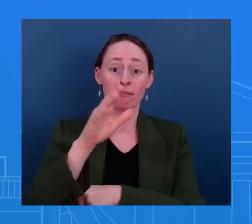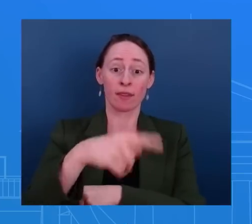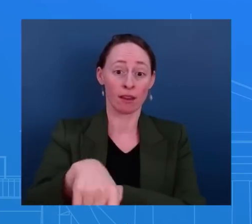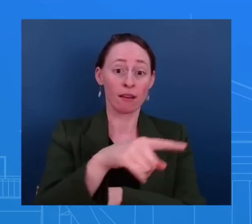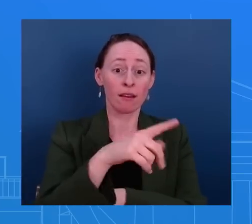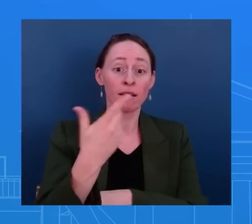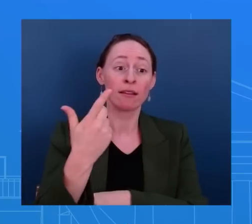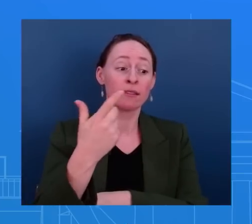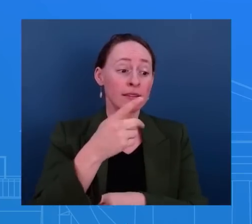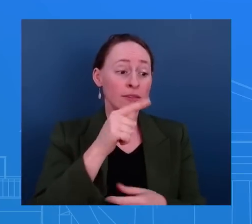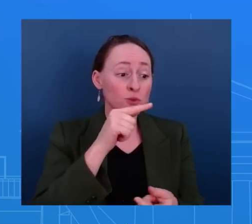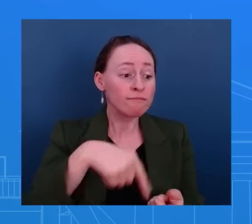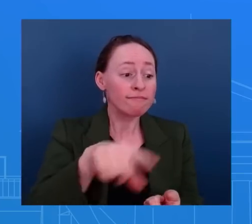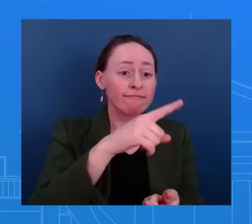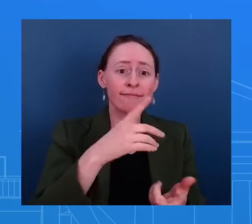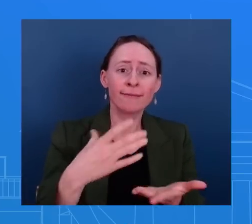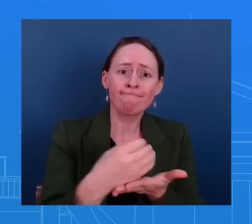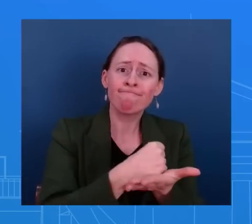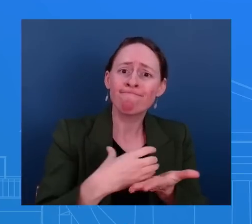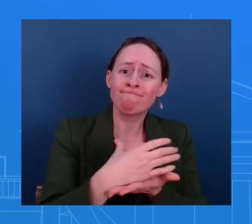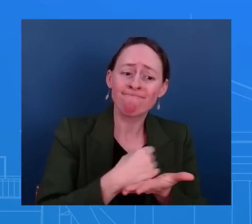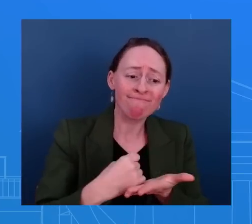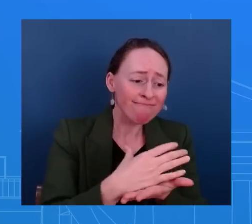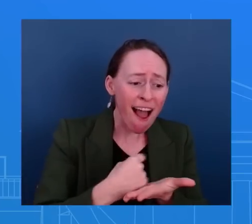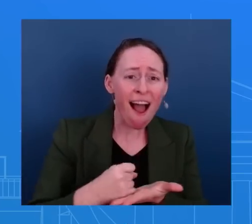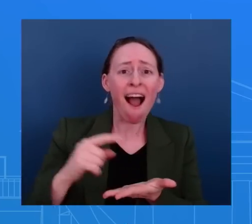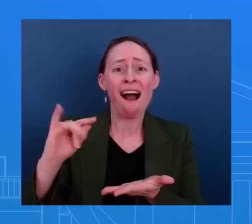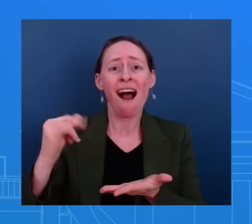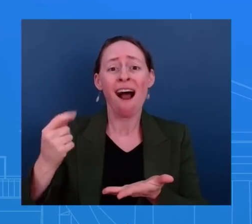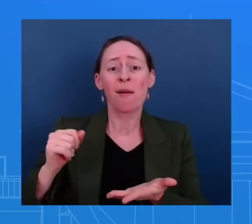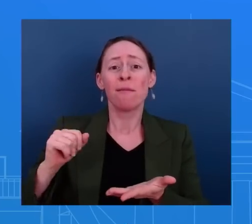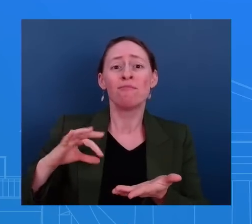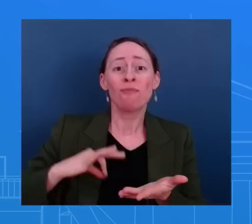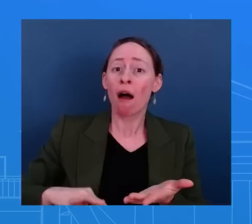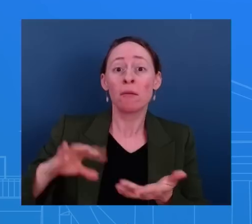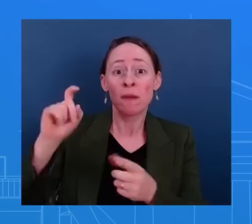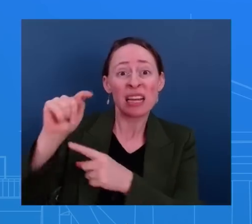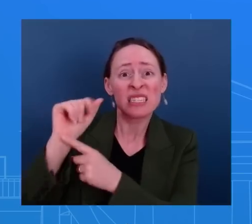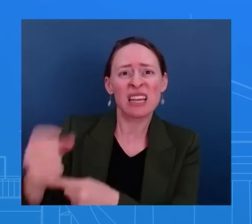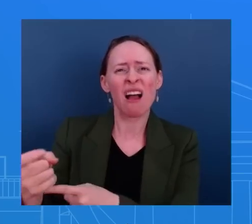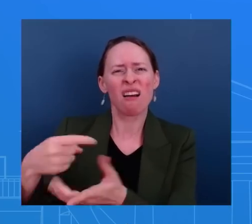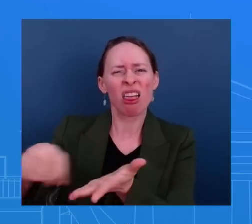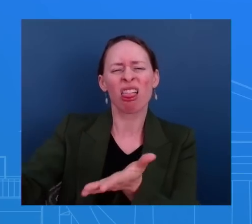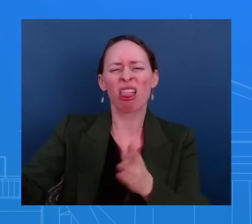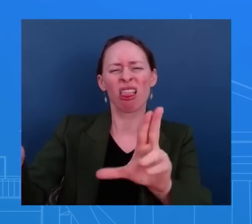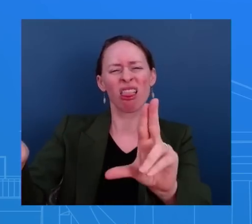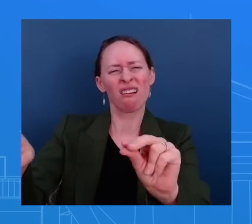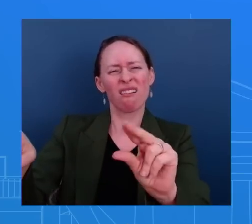while also raising minimum wage and preventing the wealthy from -- from gaming the system. And if you think about what the president